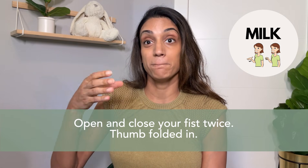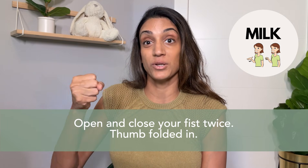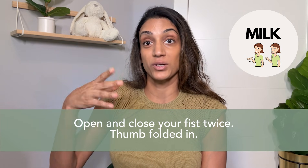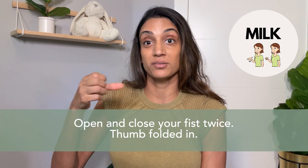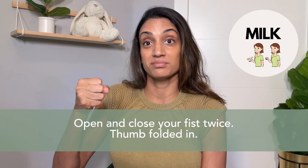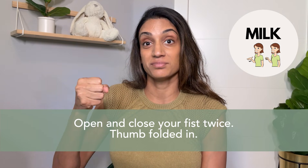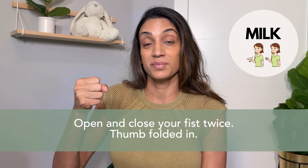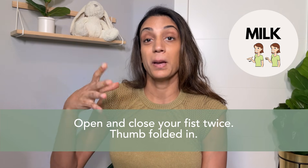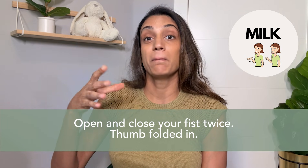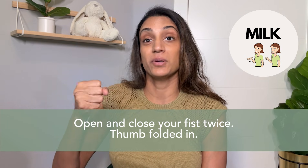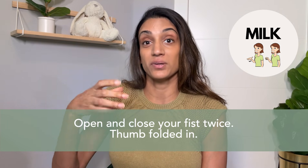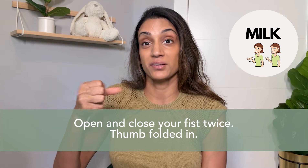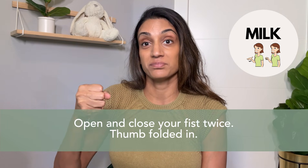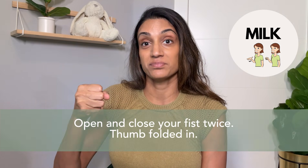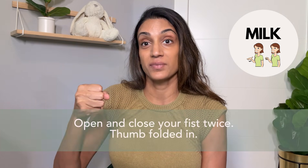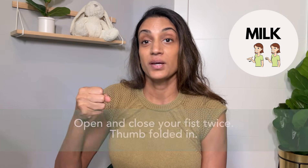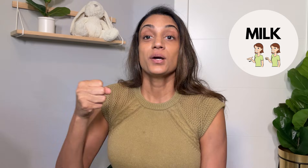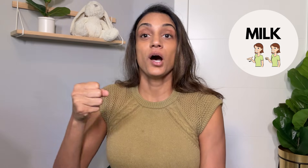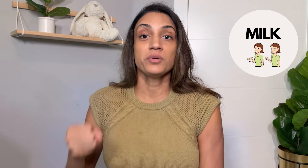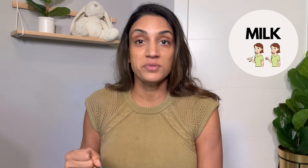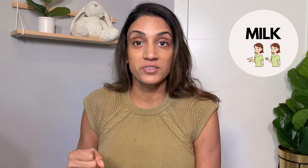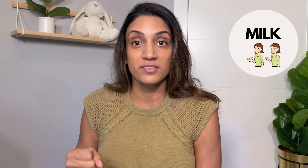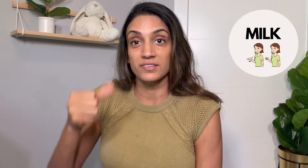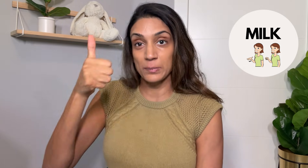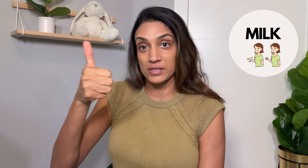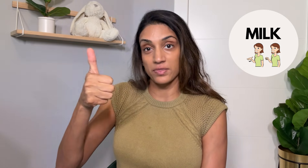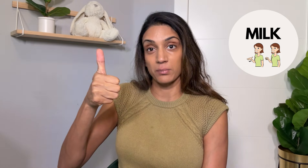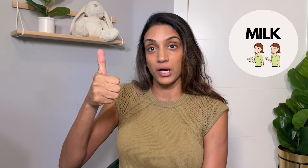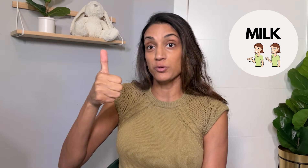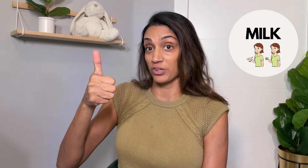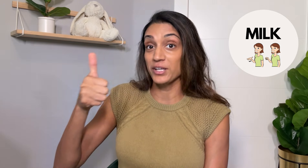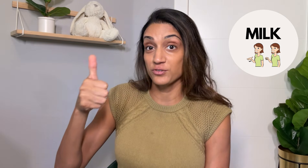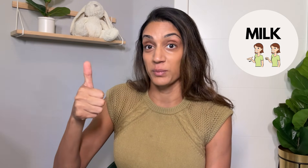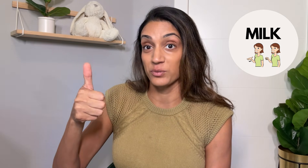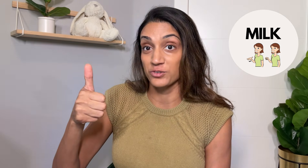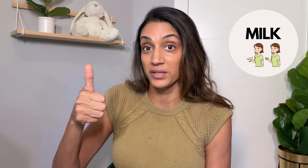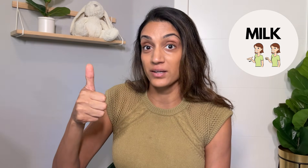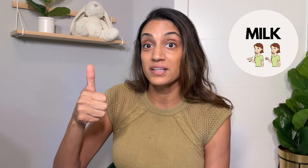Milk. Milk. Common mistakes is keeping the thumb up. Which I used to make when starting out.